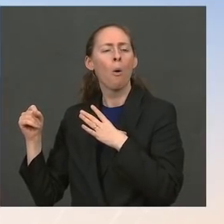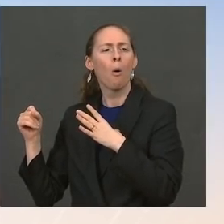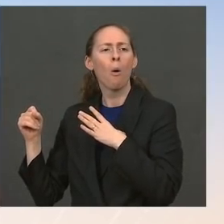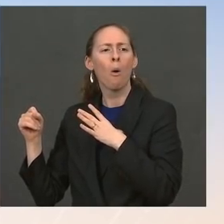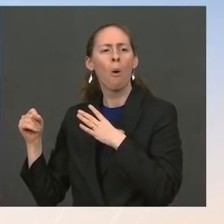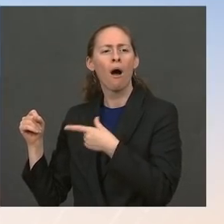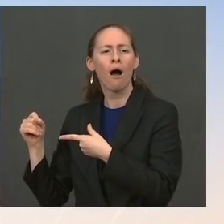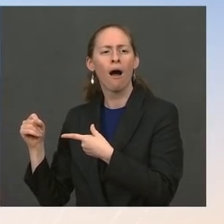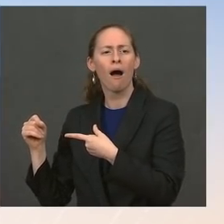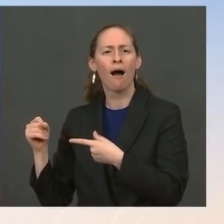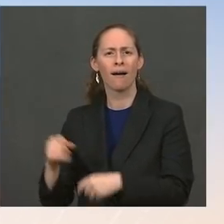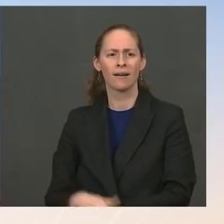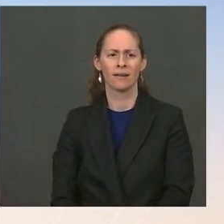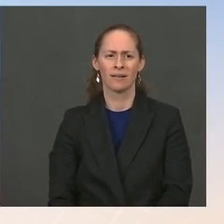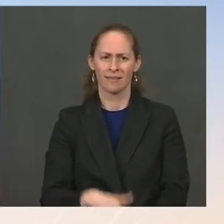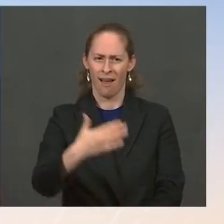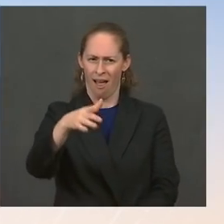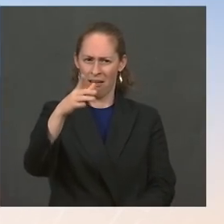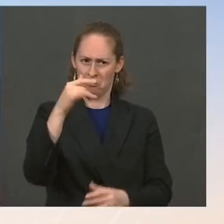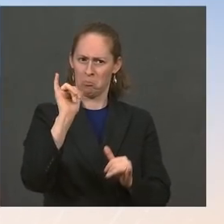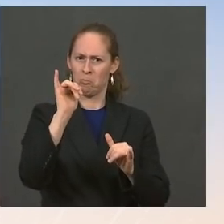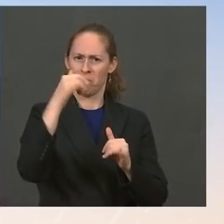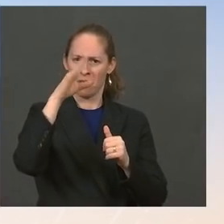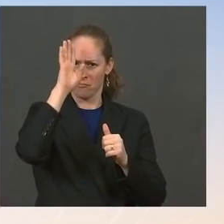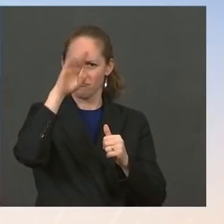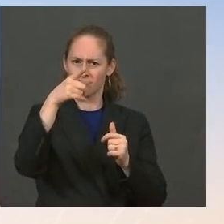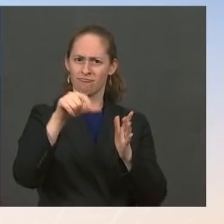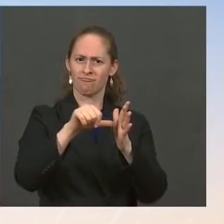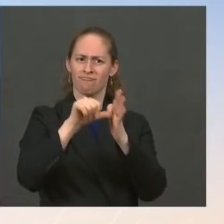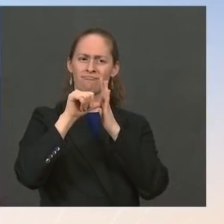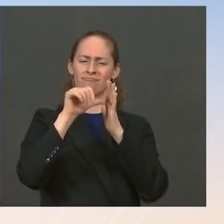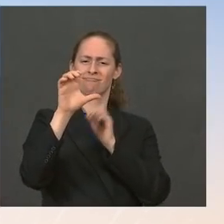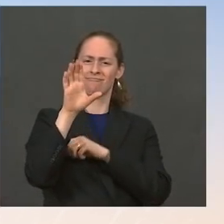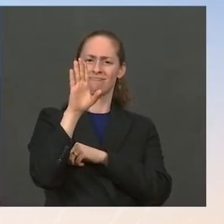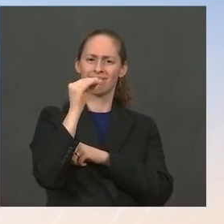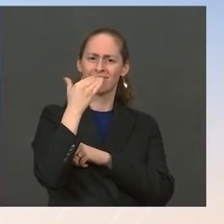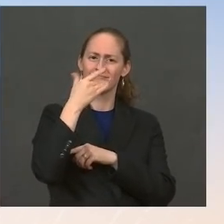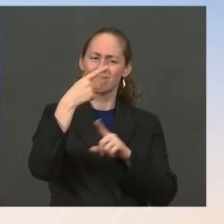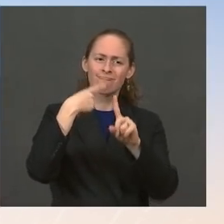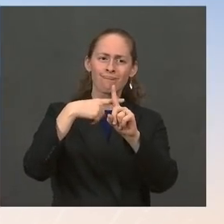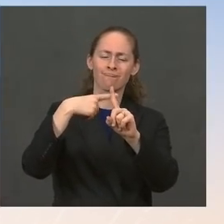of the CBO on the Build Back Better Act repeatedly. And that's what we believe.